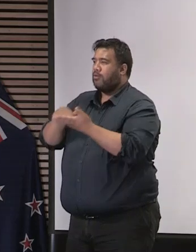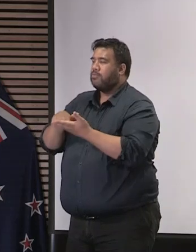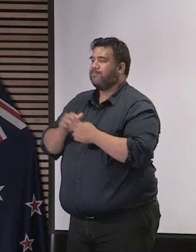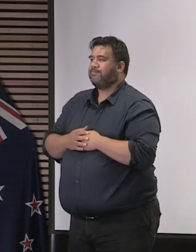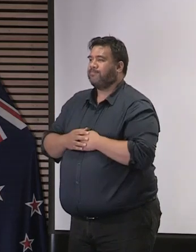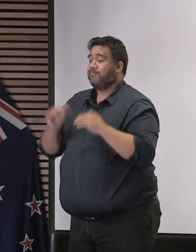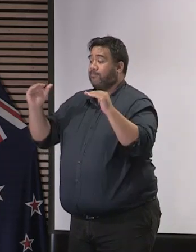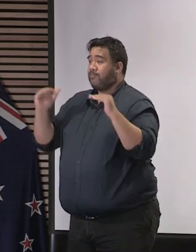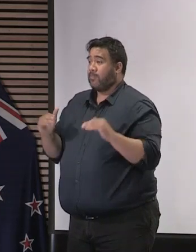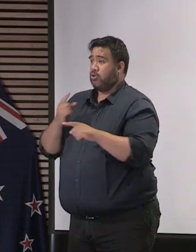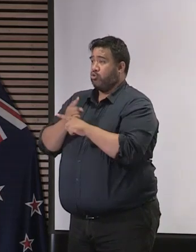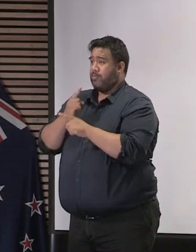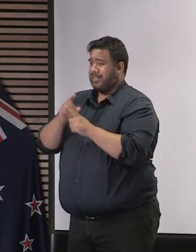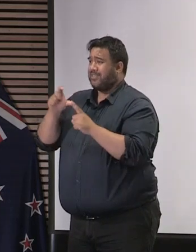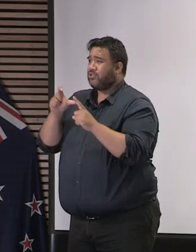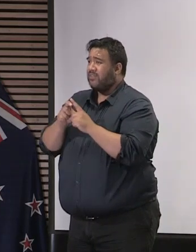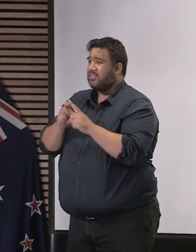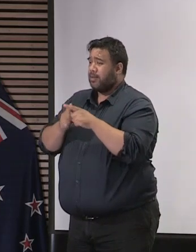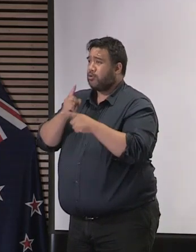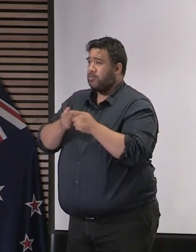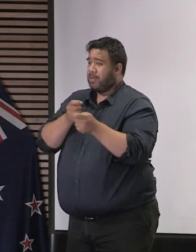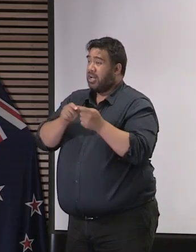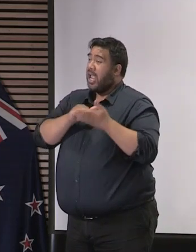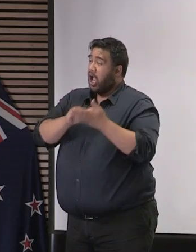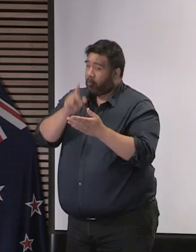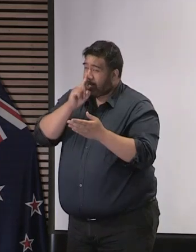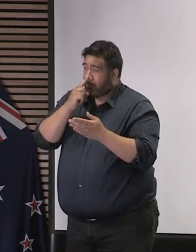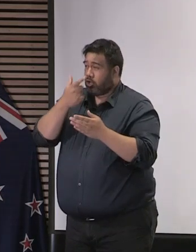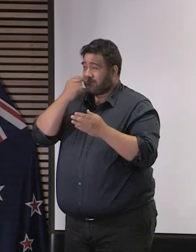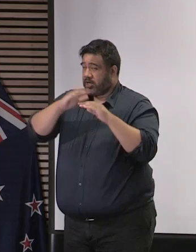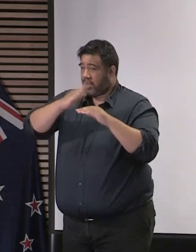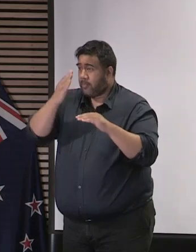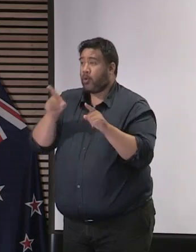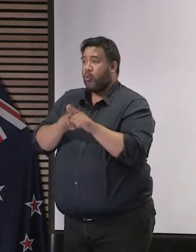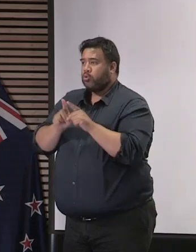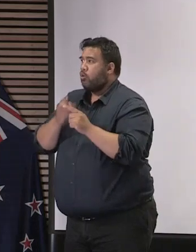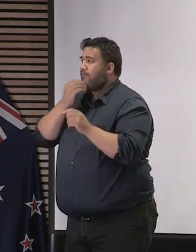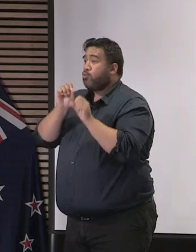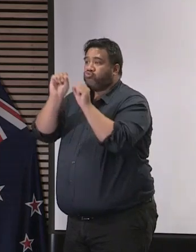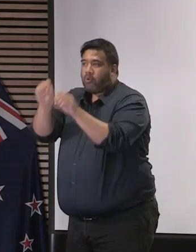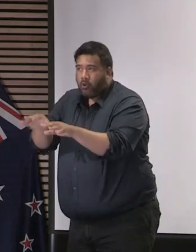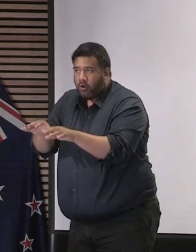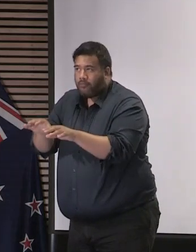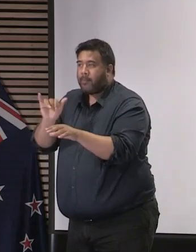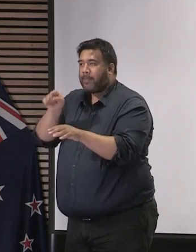there to support you. Civil